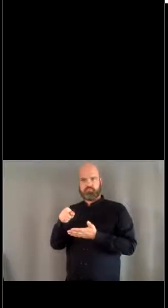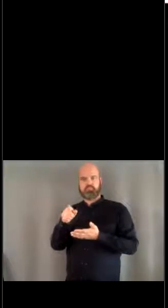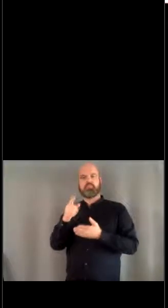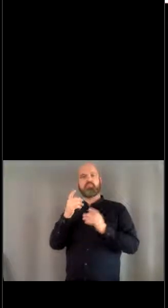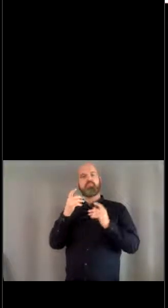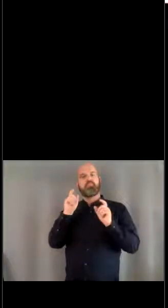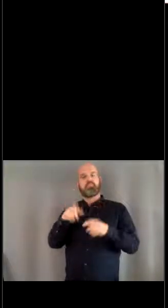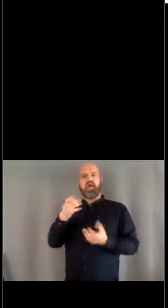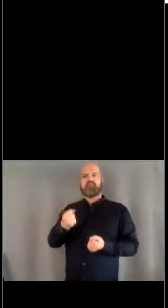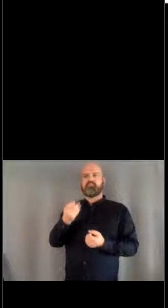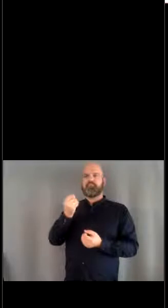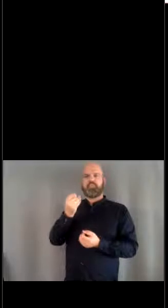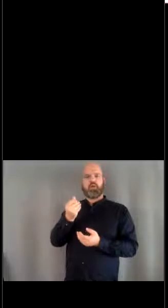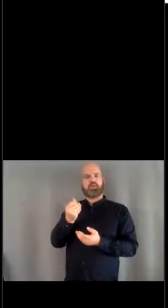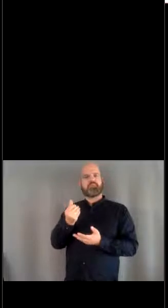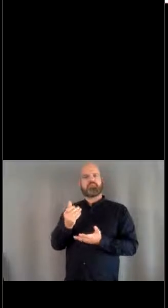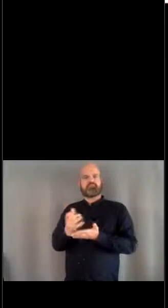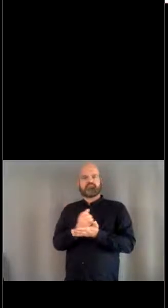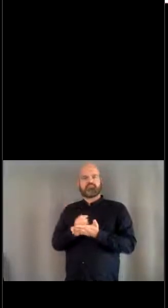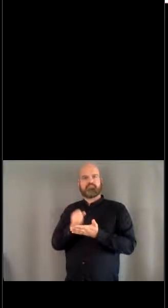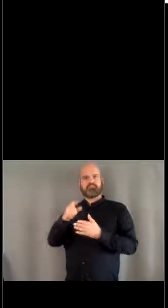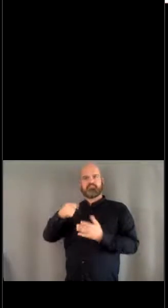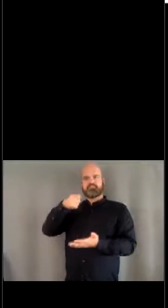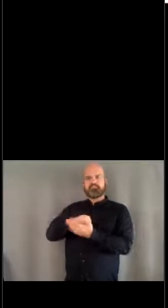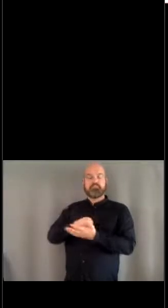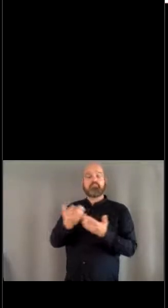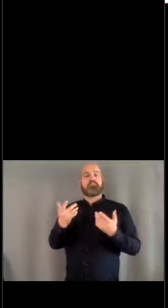an employment benefit, a poverty assistance,